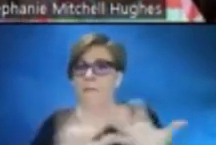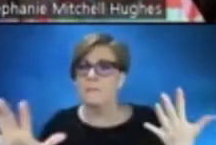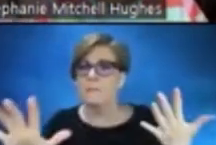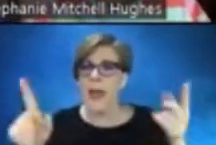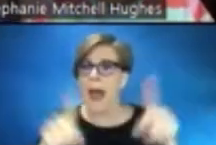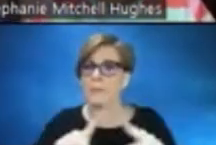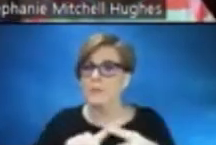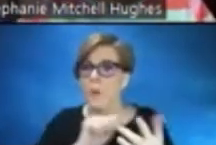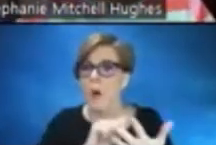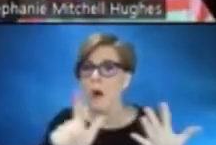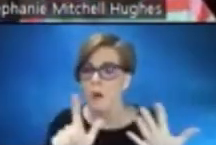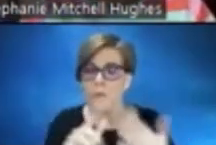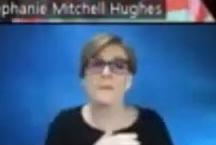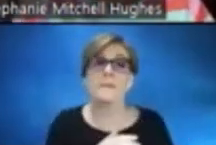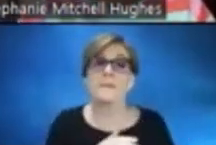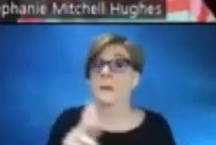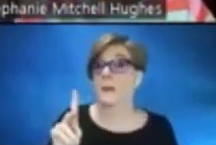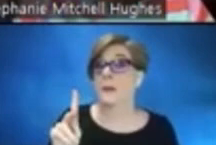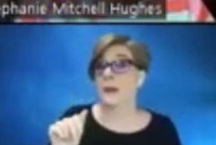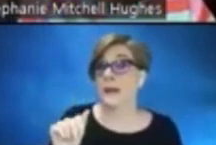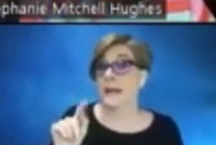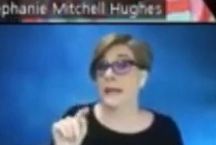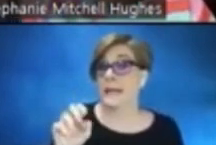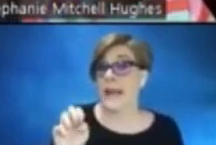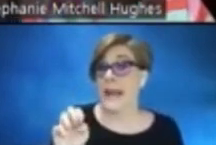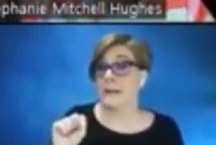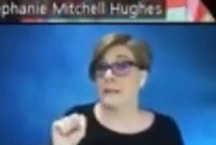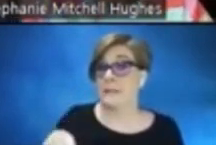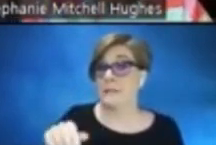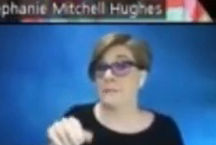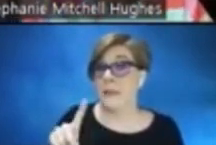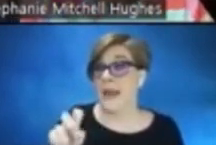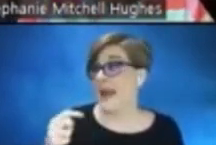BECAUSE KATE SPADE AND I ARE THE SAME AGE AND